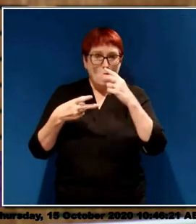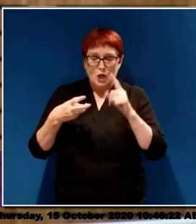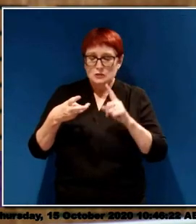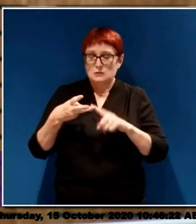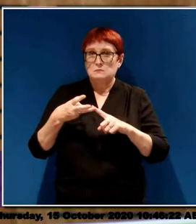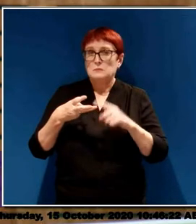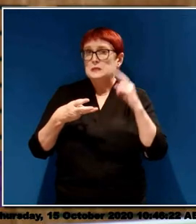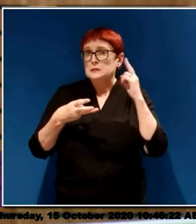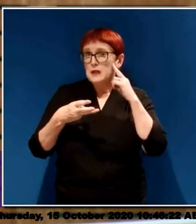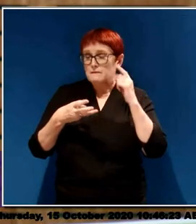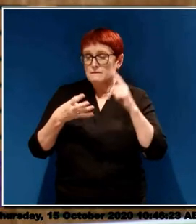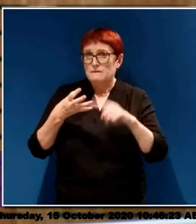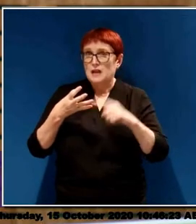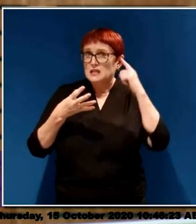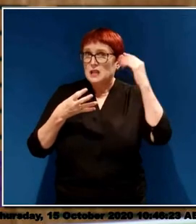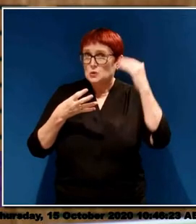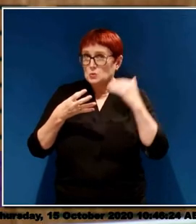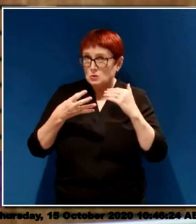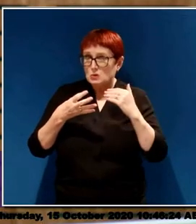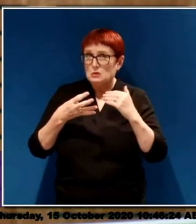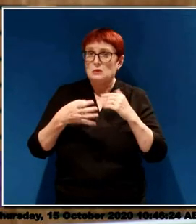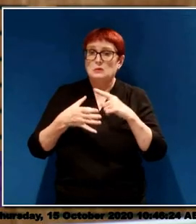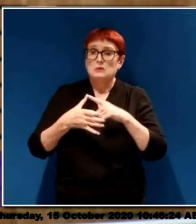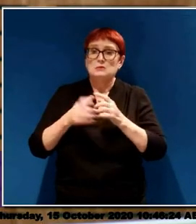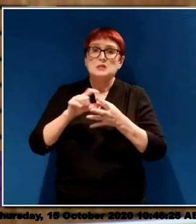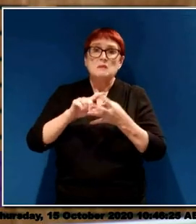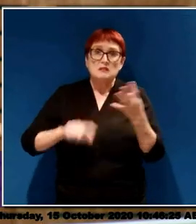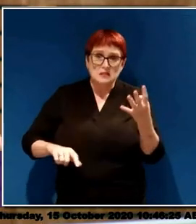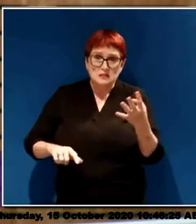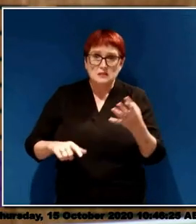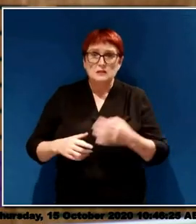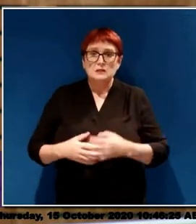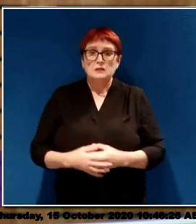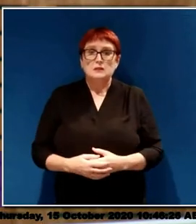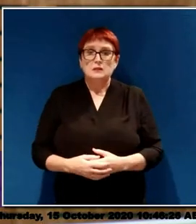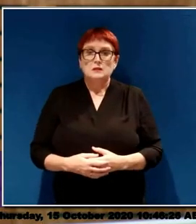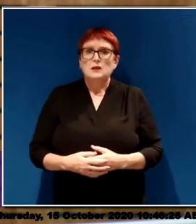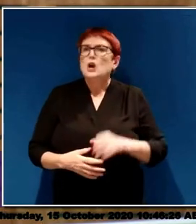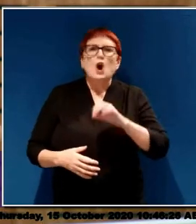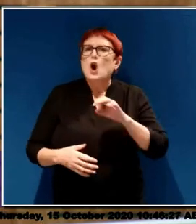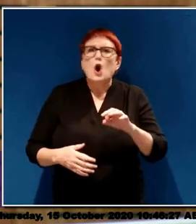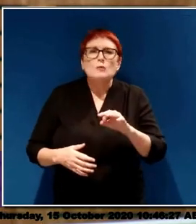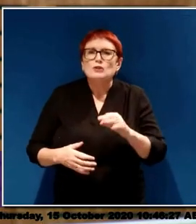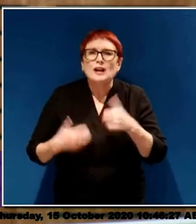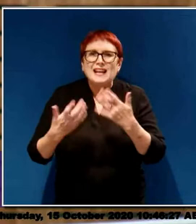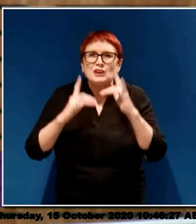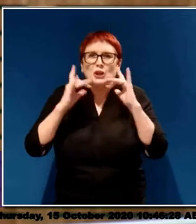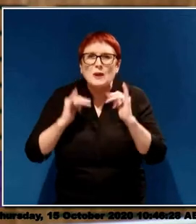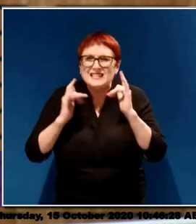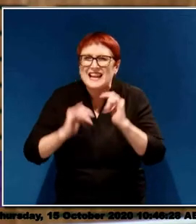Disabled. I didn't mean to test your knowledge! That's OK!